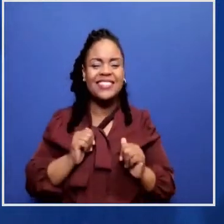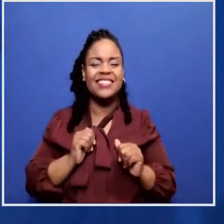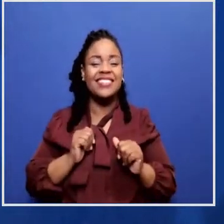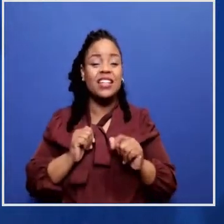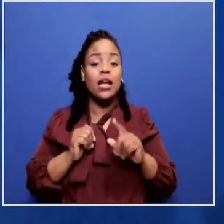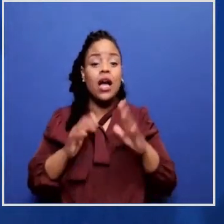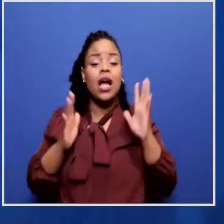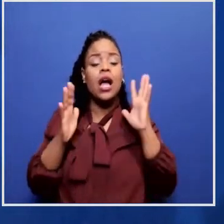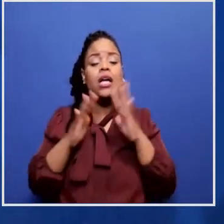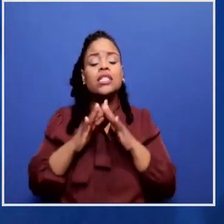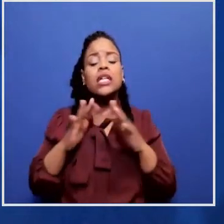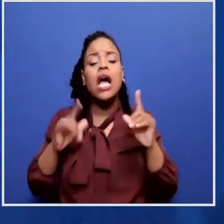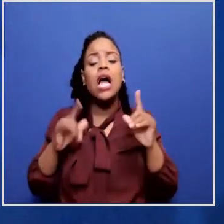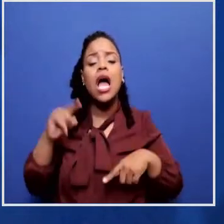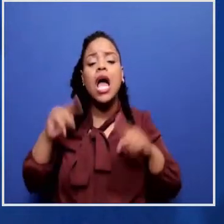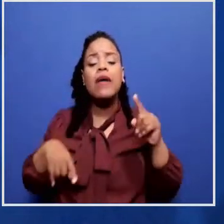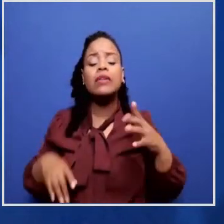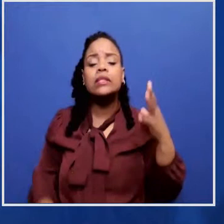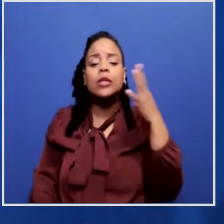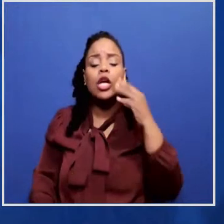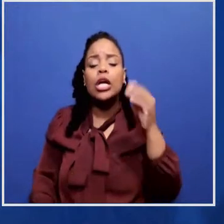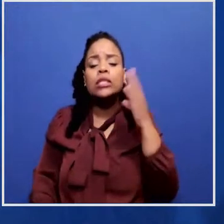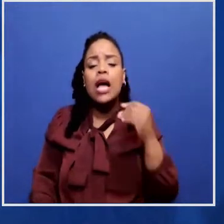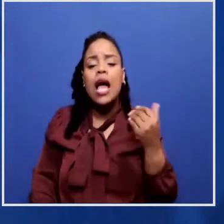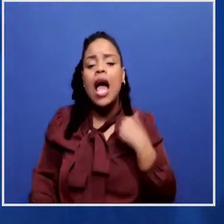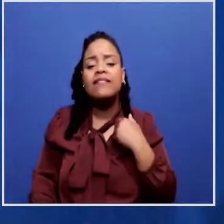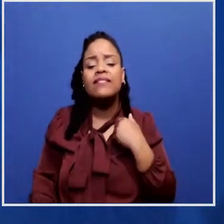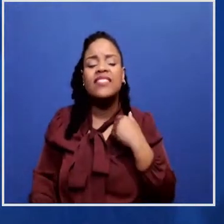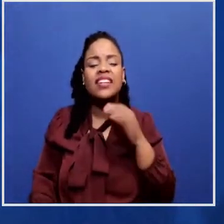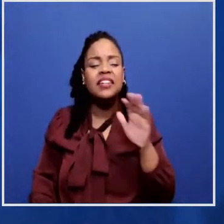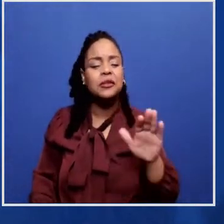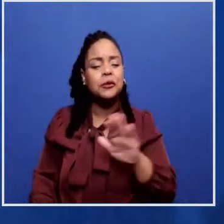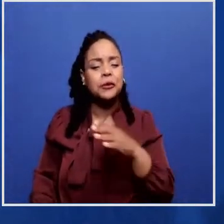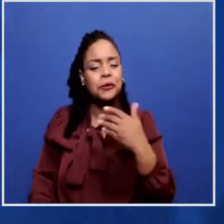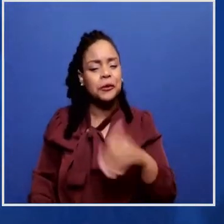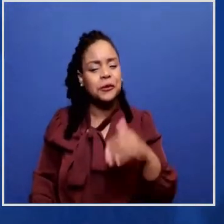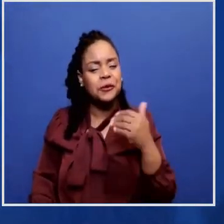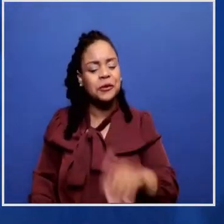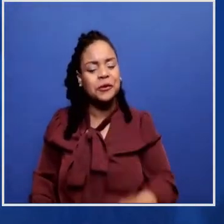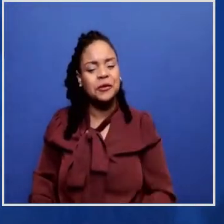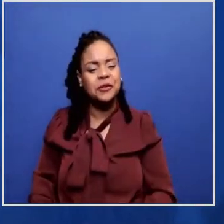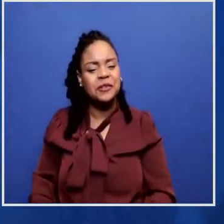TO WATCH THESE PERFORMANCES. TO SEE THE DIVERSITY OF THIS,